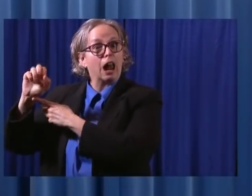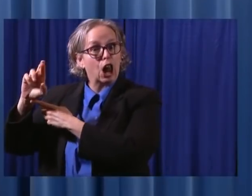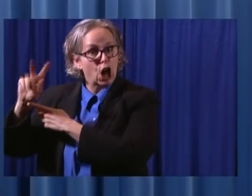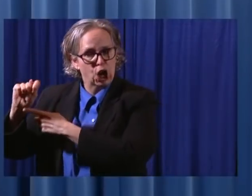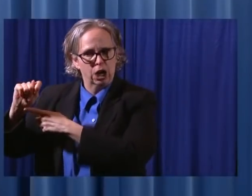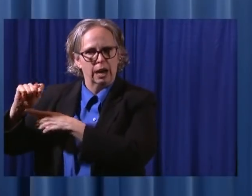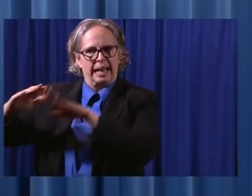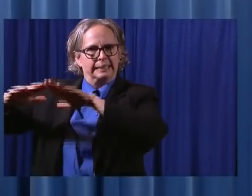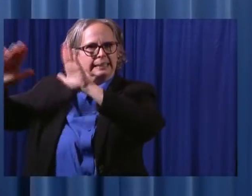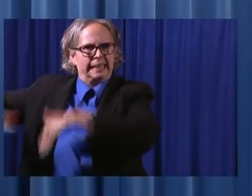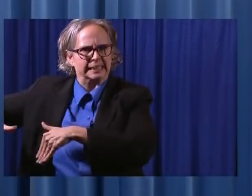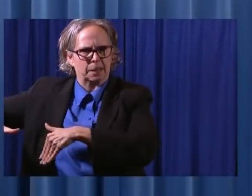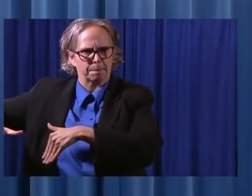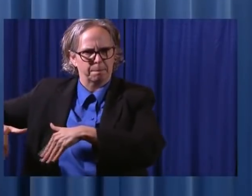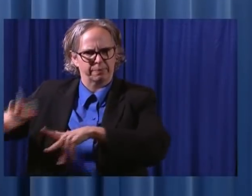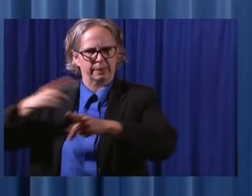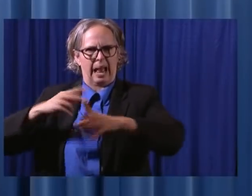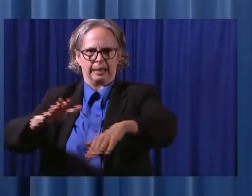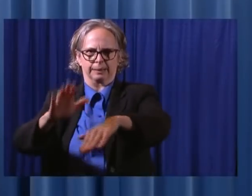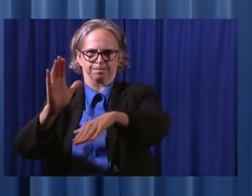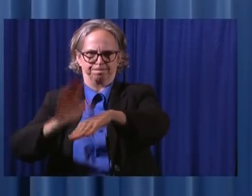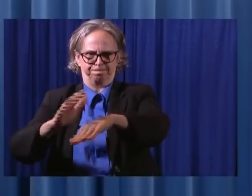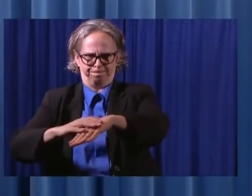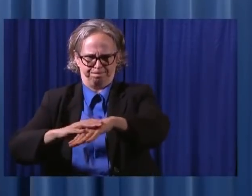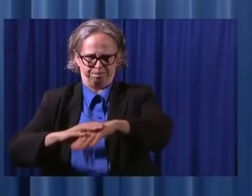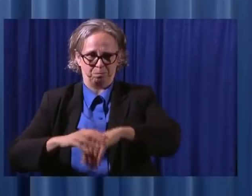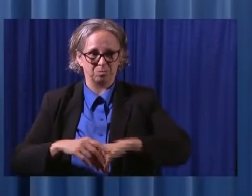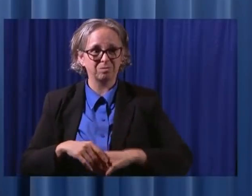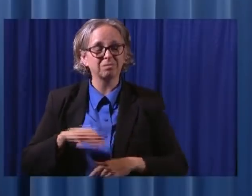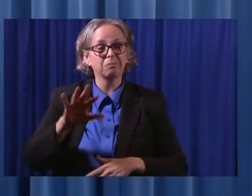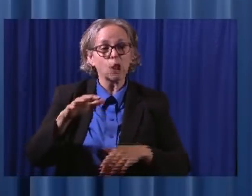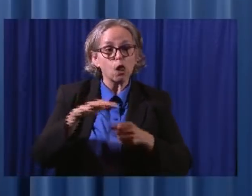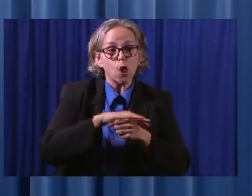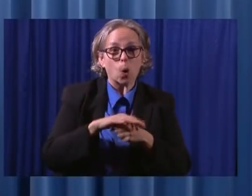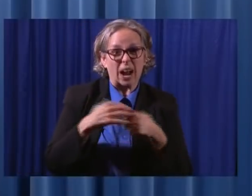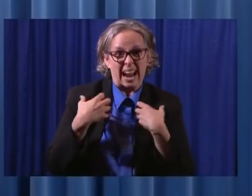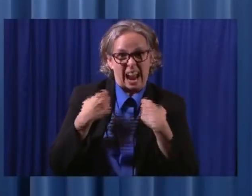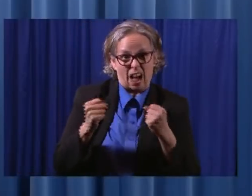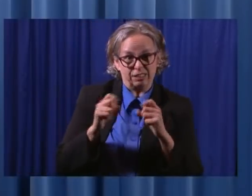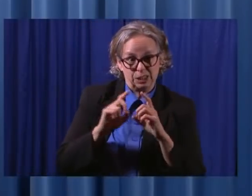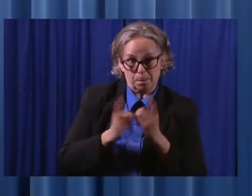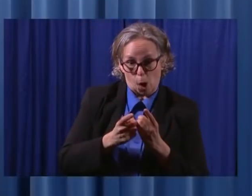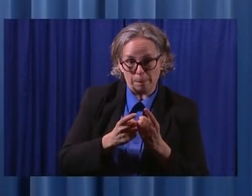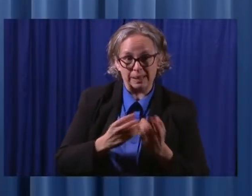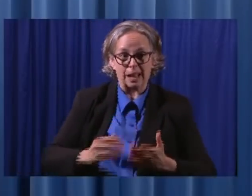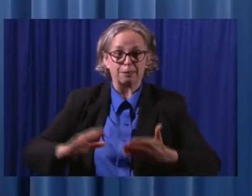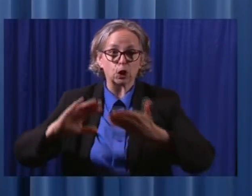ADVISORY ALERT SYSTEM. PUBLIC HEALTH ADVISORY ALERT SYSTEM. THIS WILL PROVIDE LOCAL DEPARTMENTS.